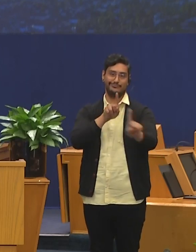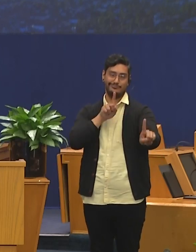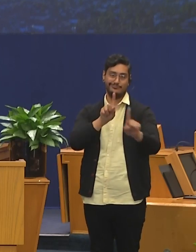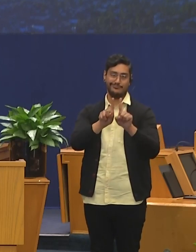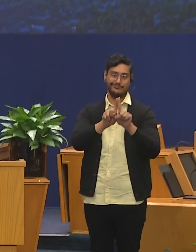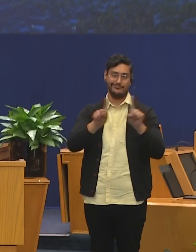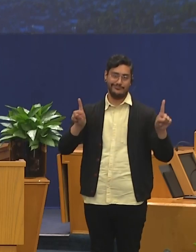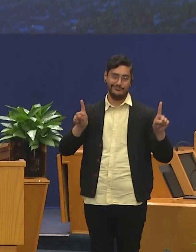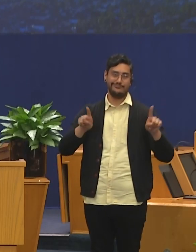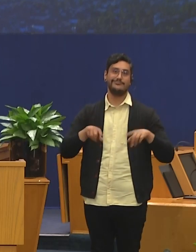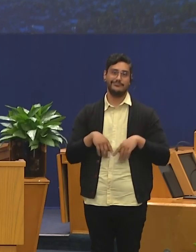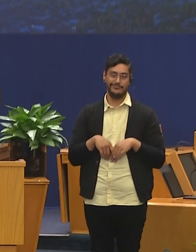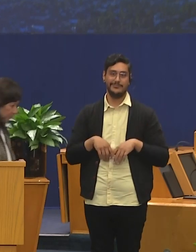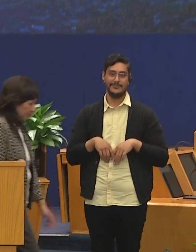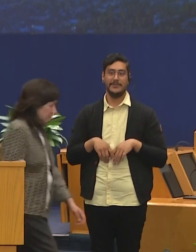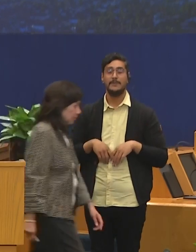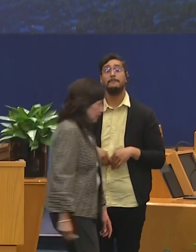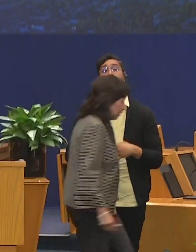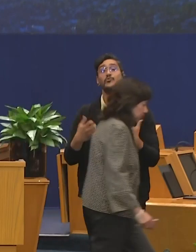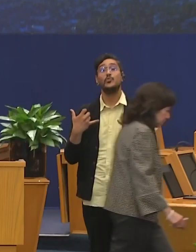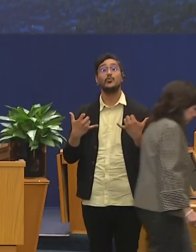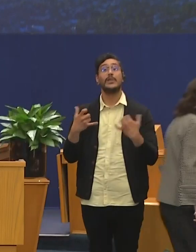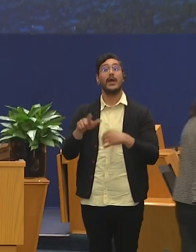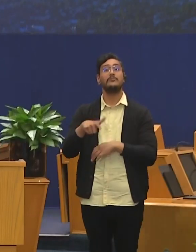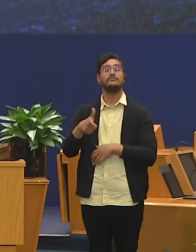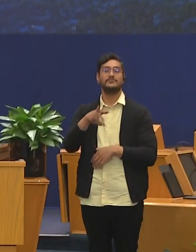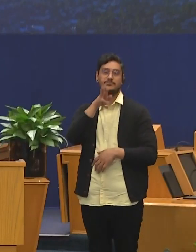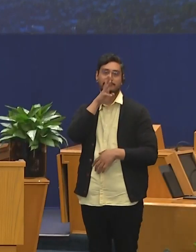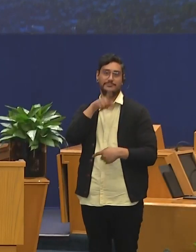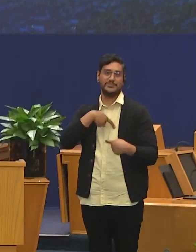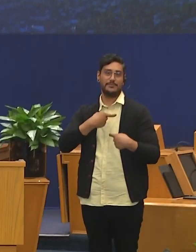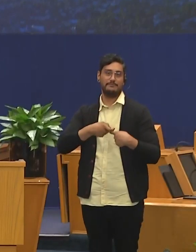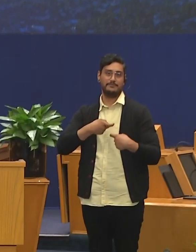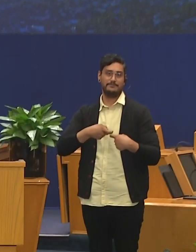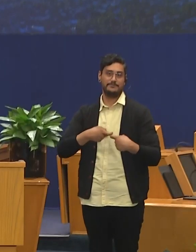DISTANCING. WITH THAT, WE'LL CONCLUDE THIS PORTION OF THE CONFERENCE AND